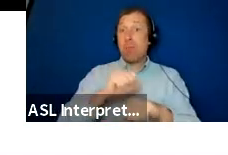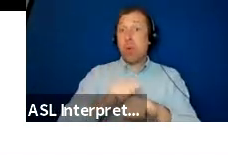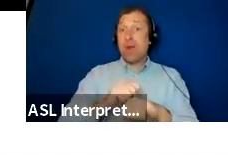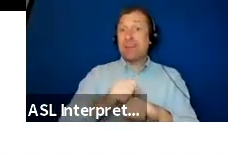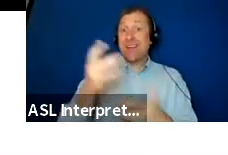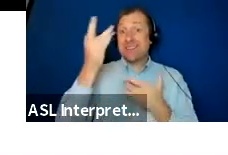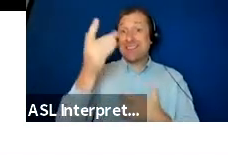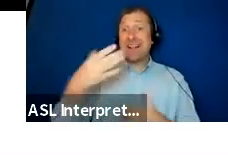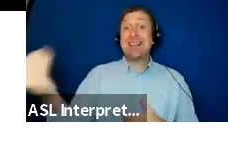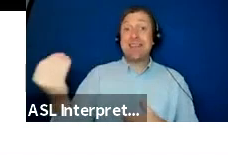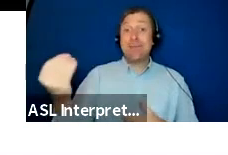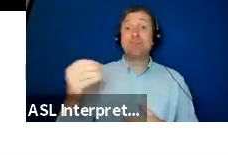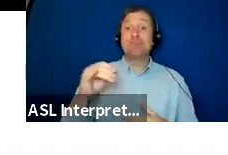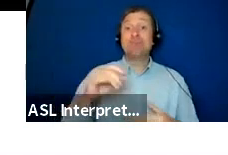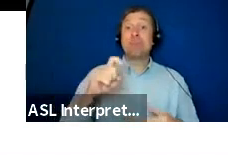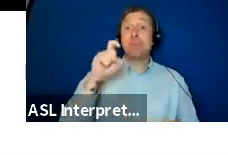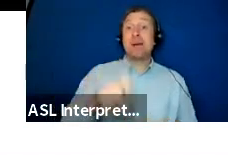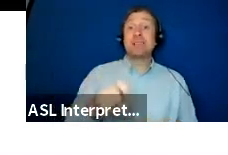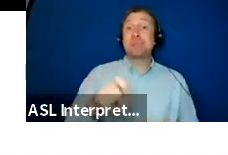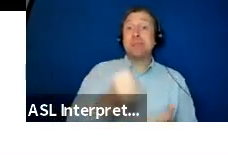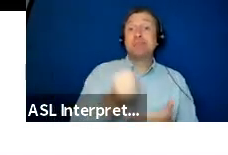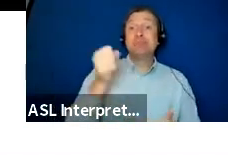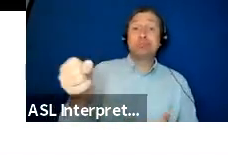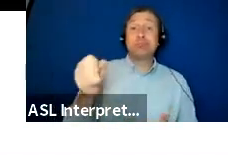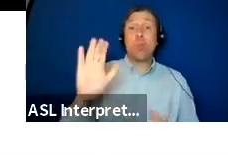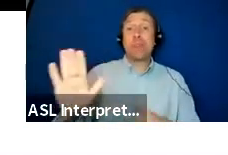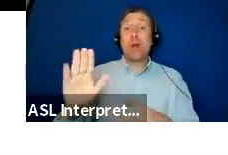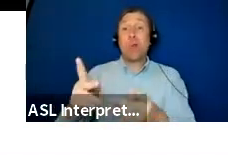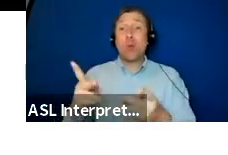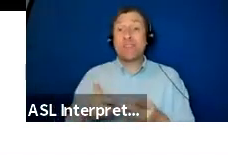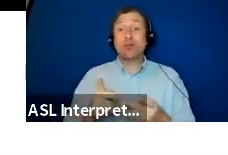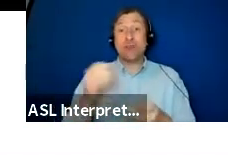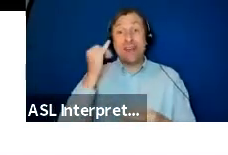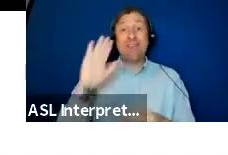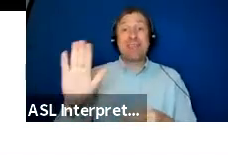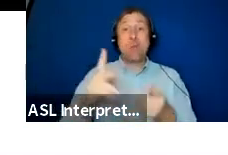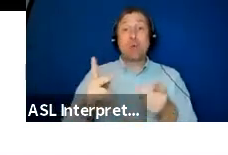is entitled to be reinstated to their position so long as their position continues to exist. And for performers, what that means is